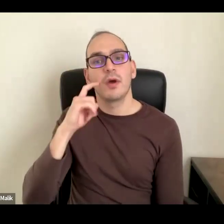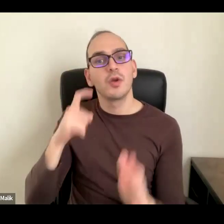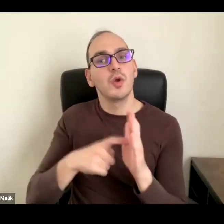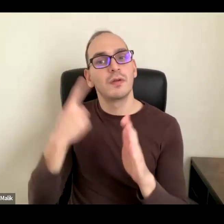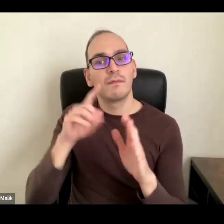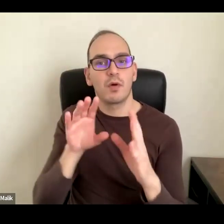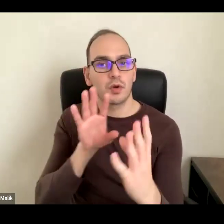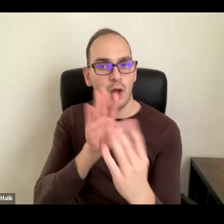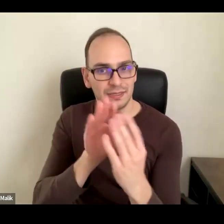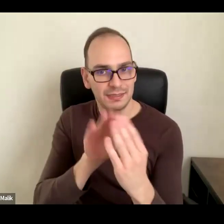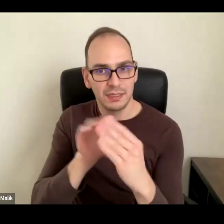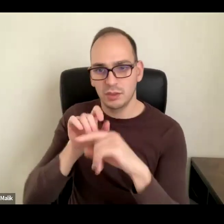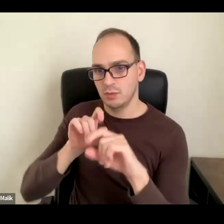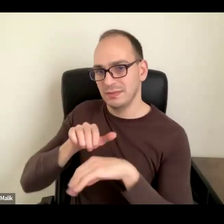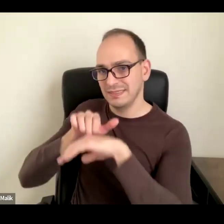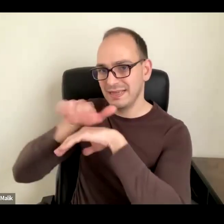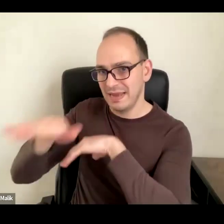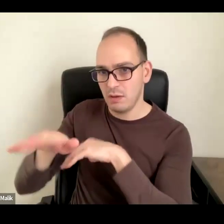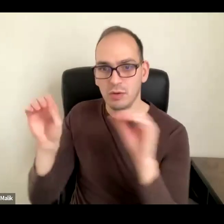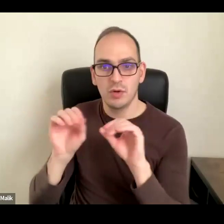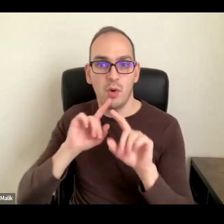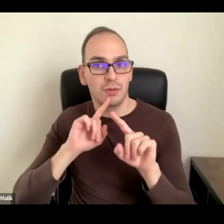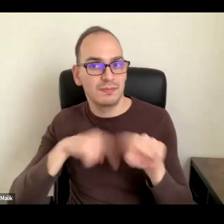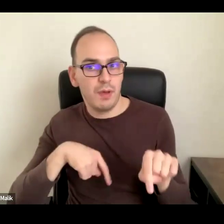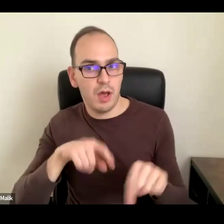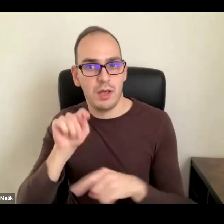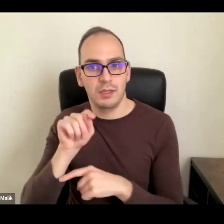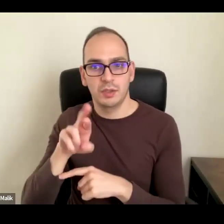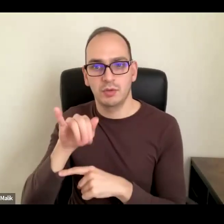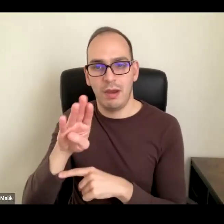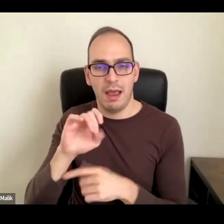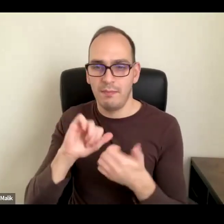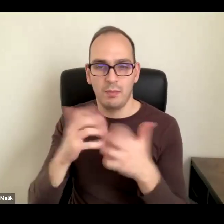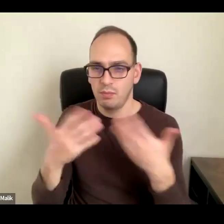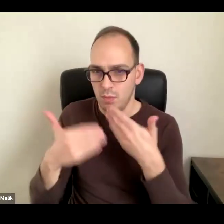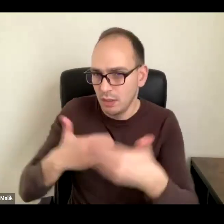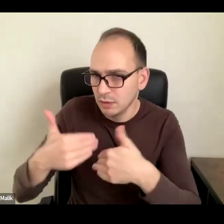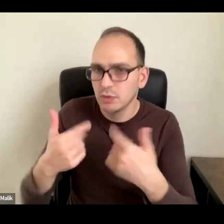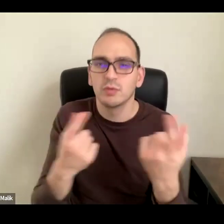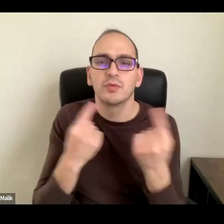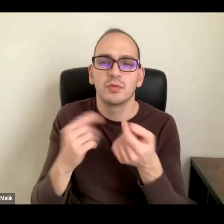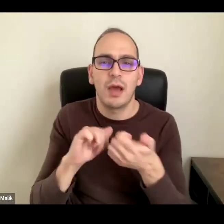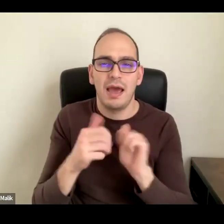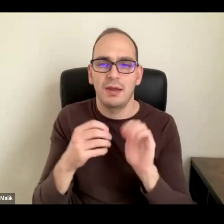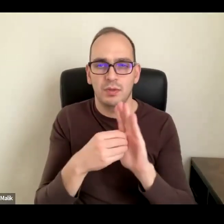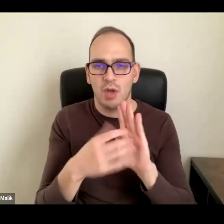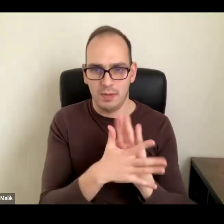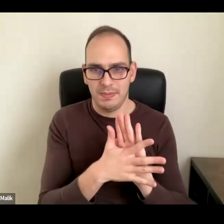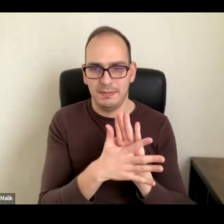don't receive or reply from any Tribes, what is the process and how do we document that? Thank